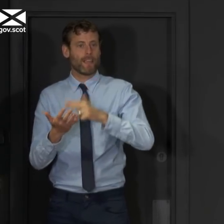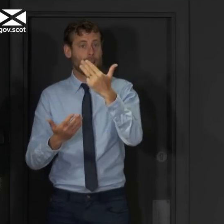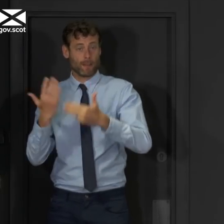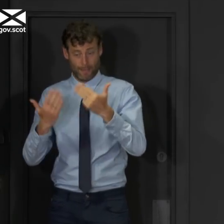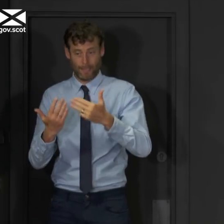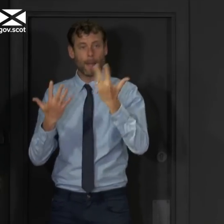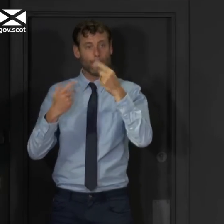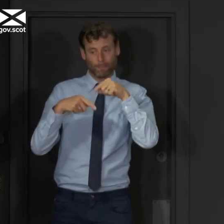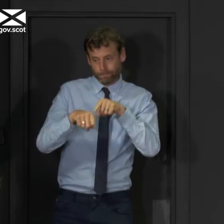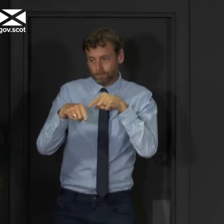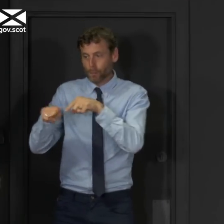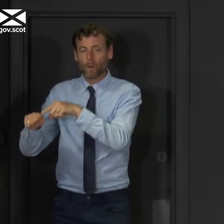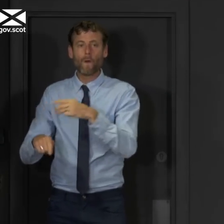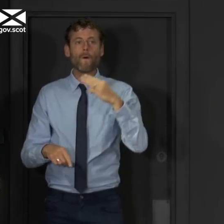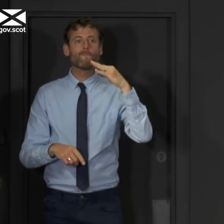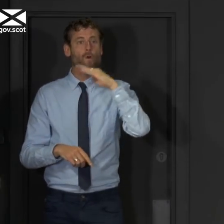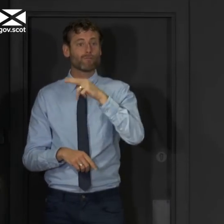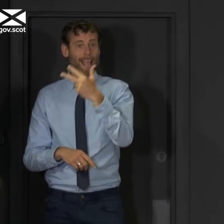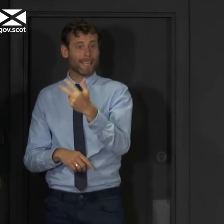of those, and was in progress for a further 50.